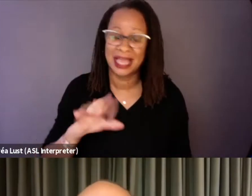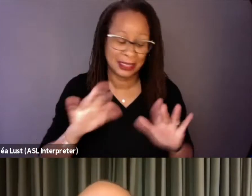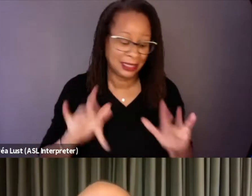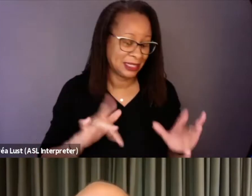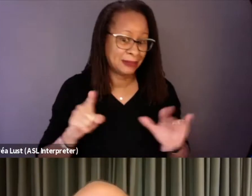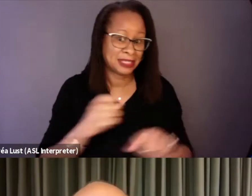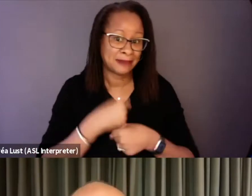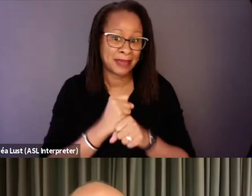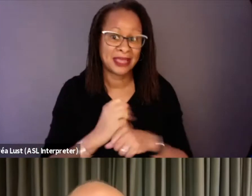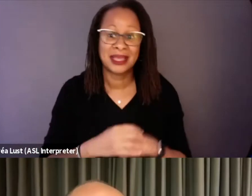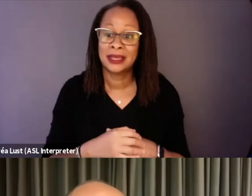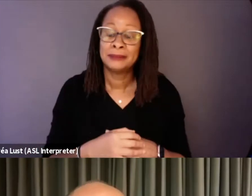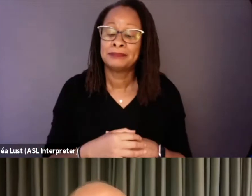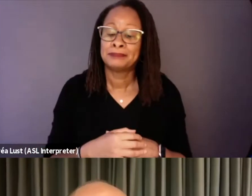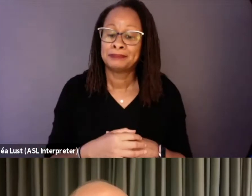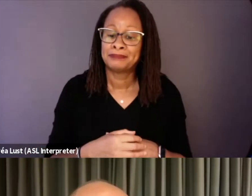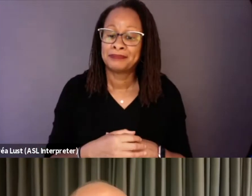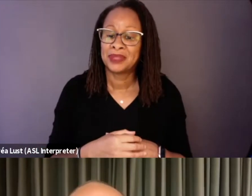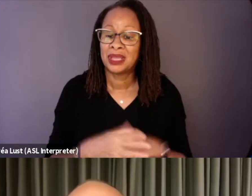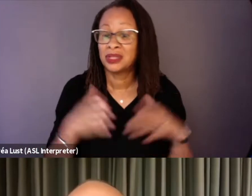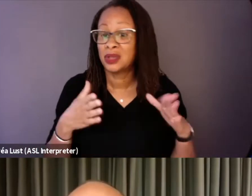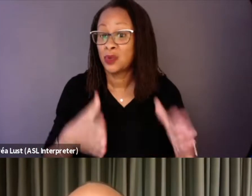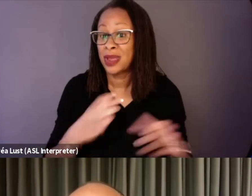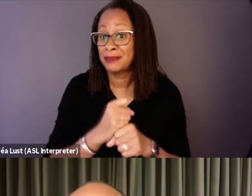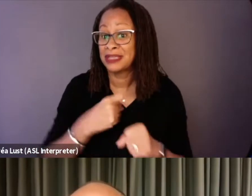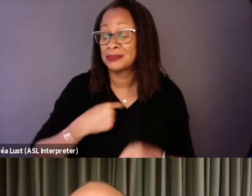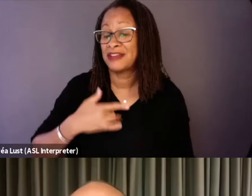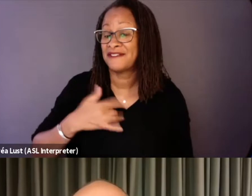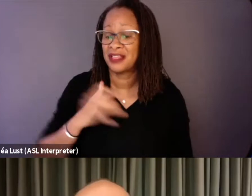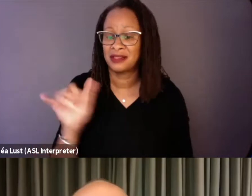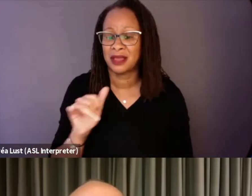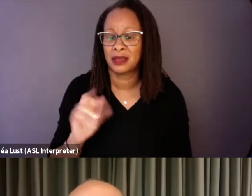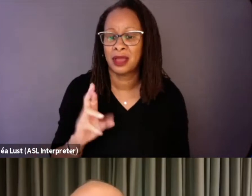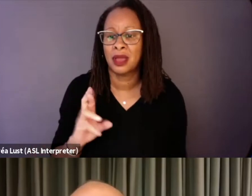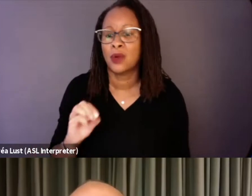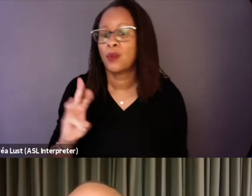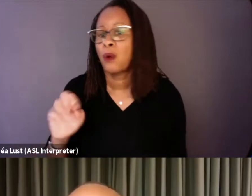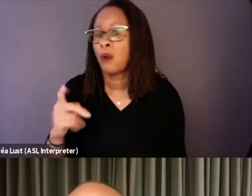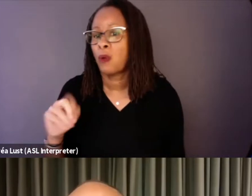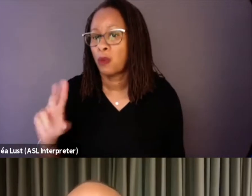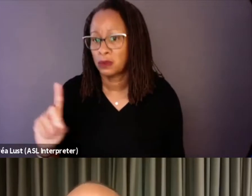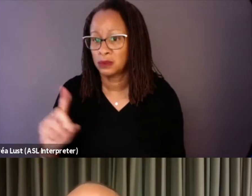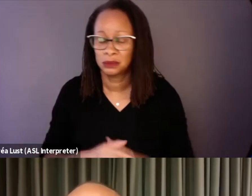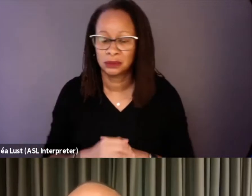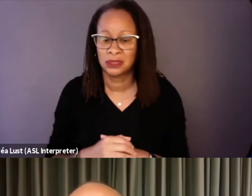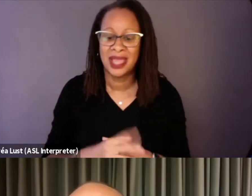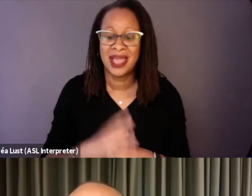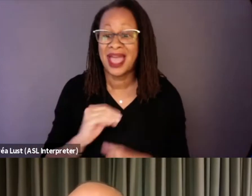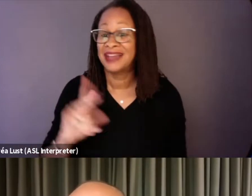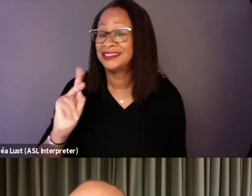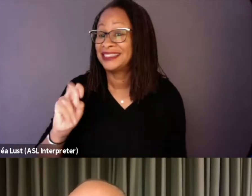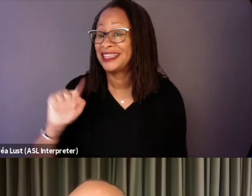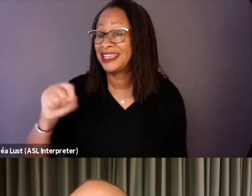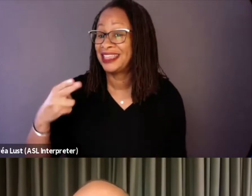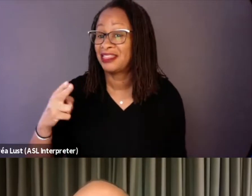And in a way he sort of makes me feel a bit like Warhol. And even, I guess Keith Haring and even Mapplethorpe,